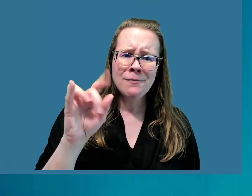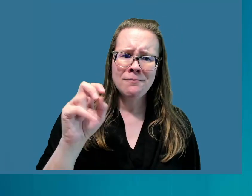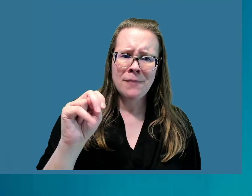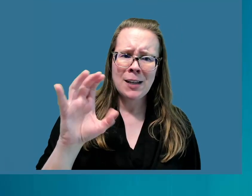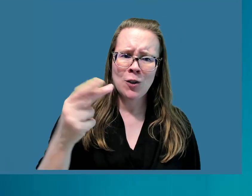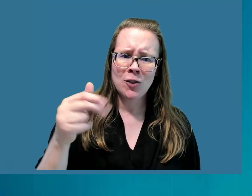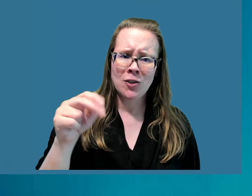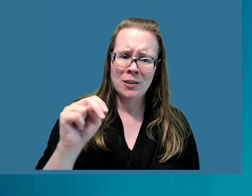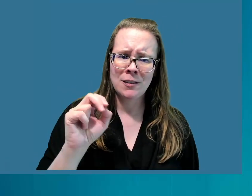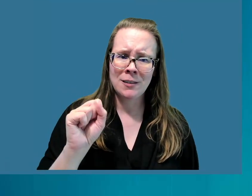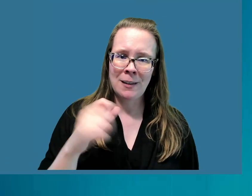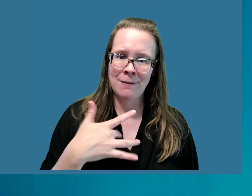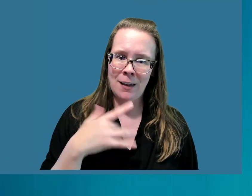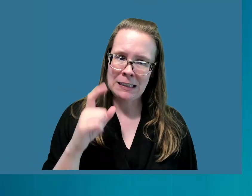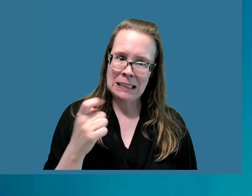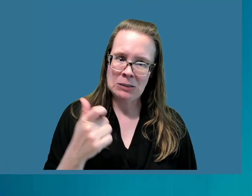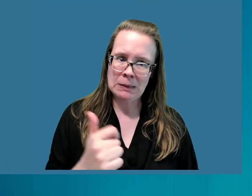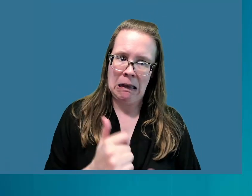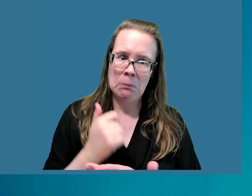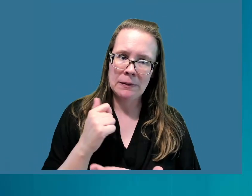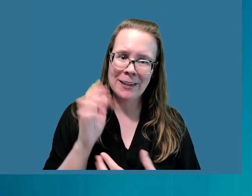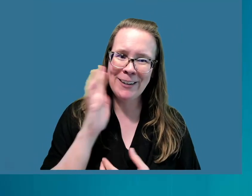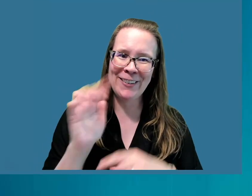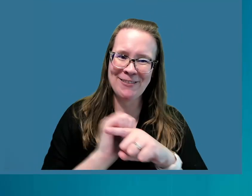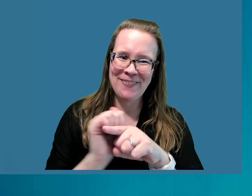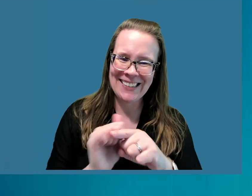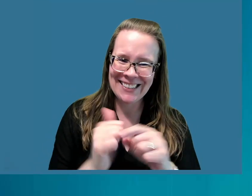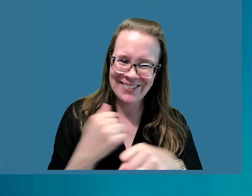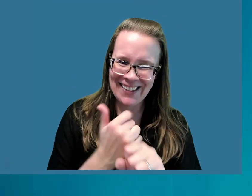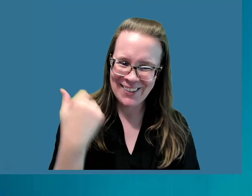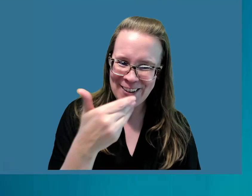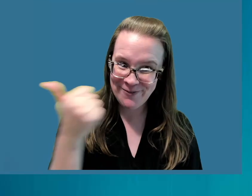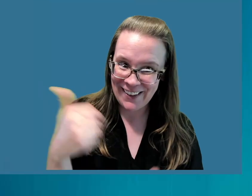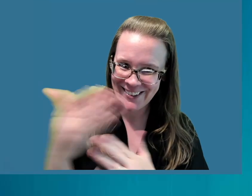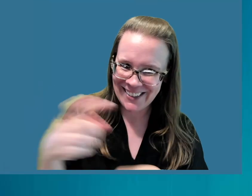Um, I'm going to say my pin cushions are a little rough. I plan on working on them. Um,